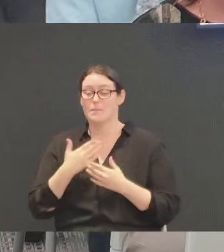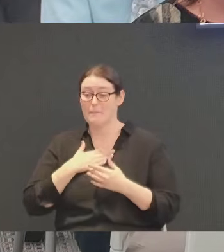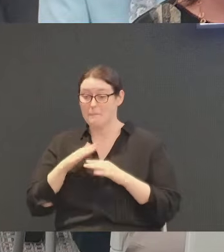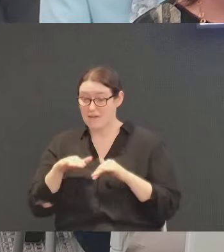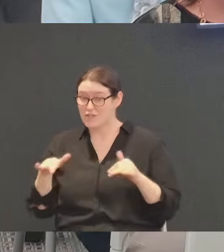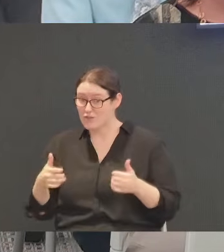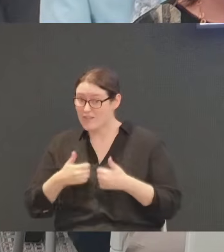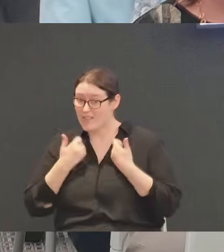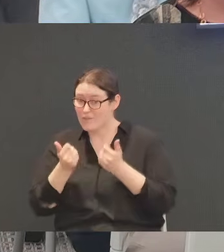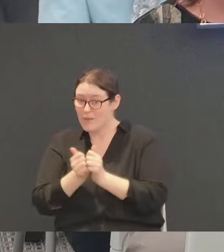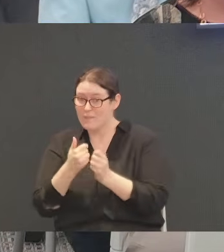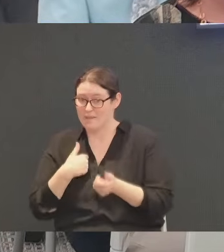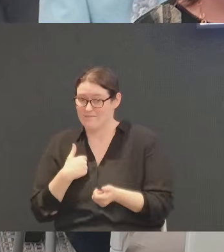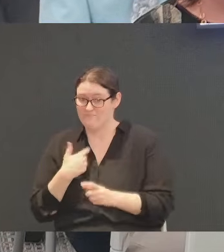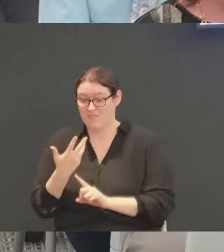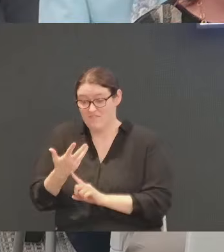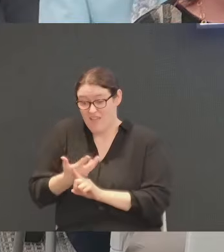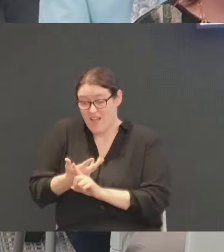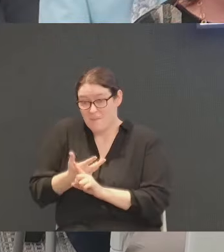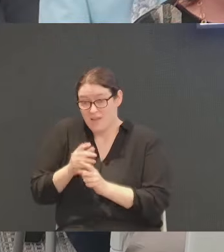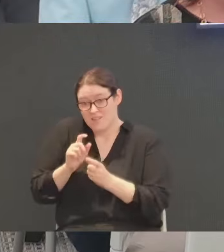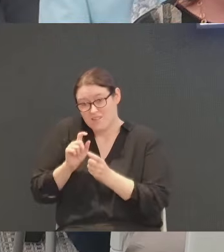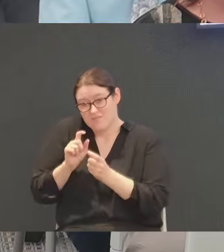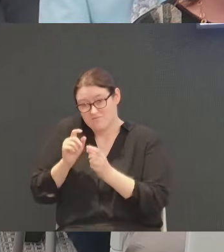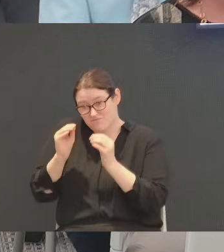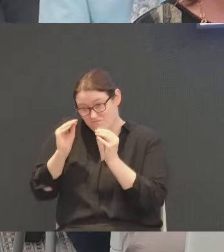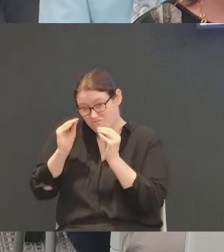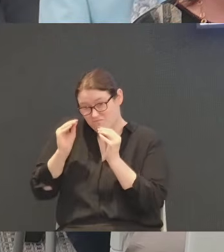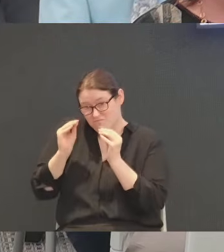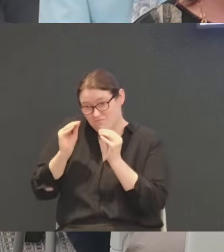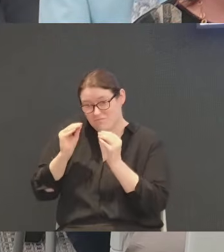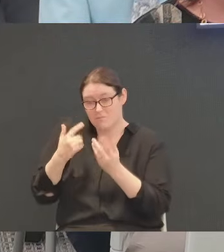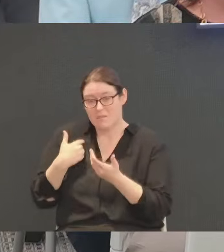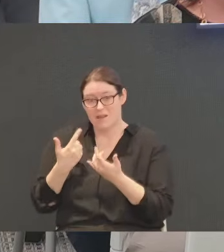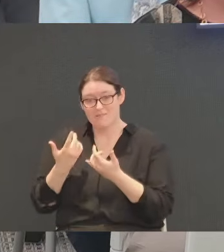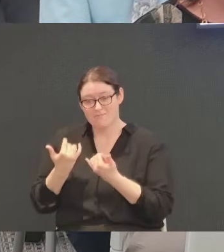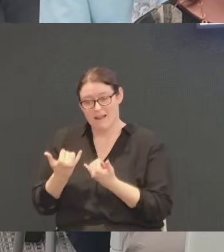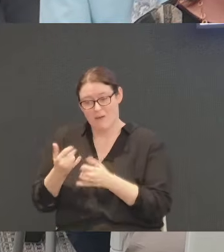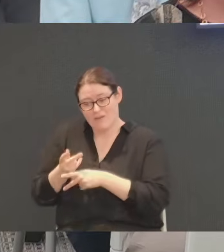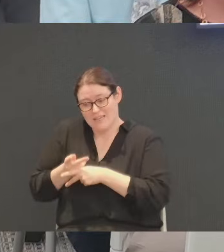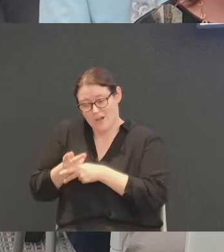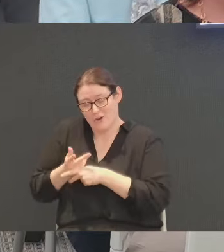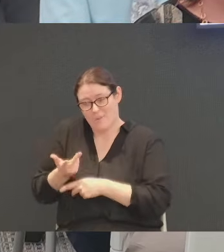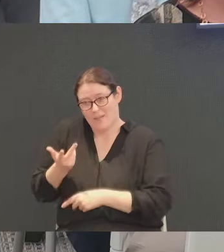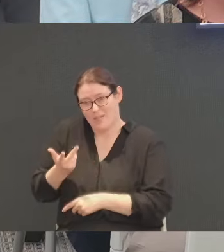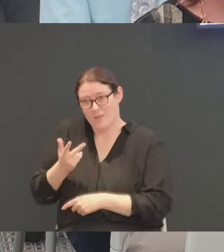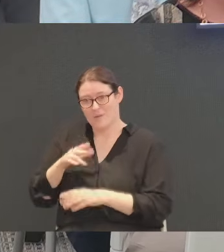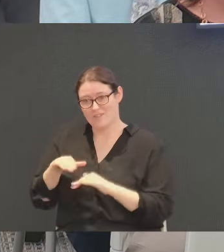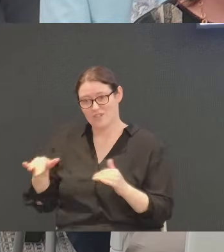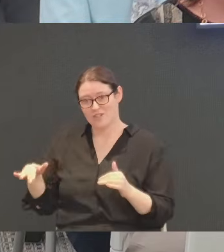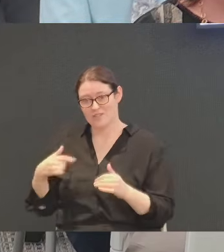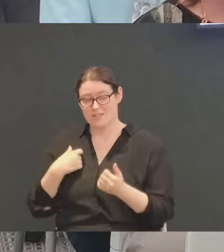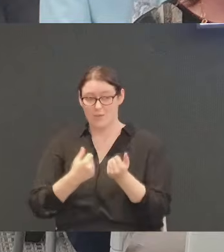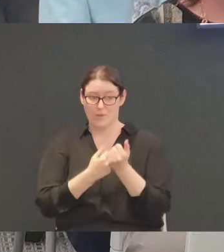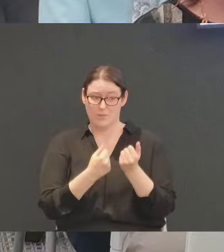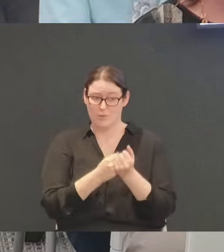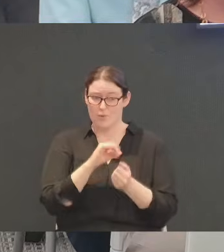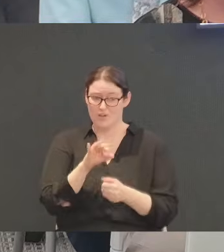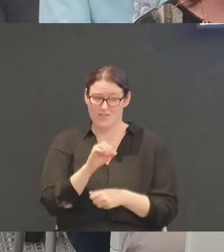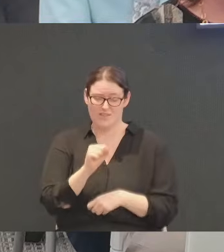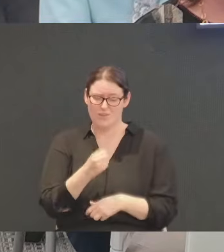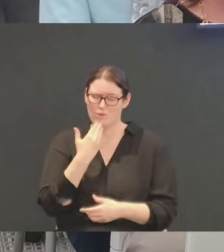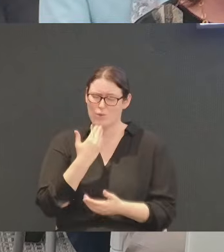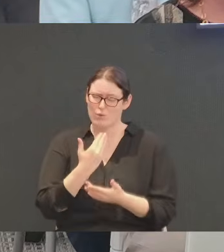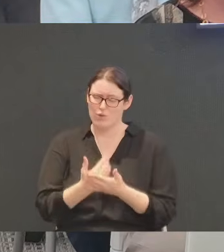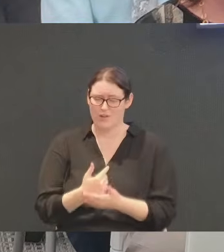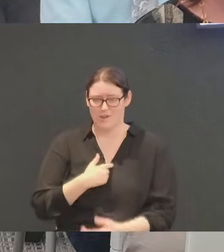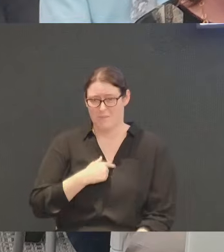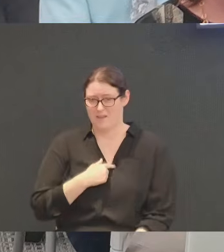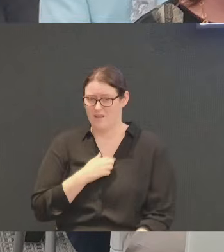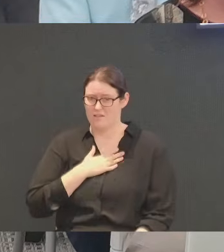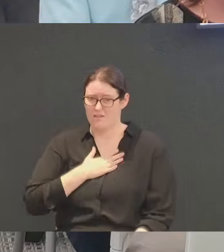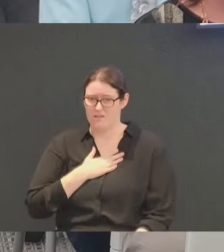took five months. So, I do have my children. Um, I support JFS. They was good to me. Um, everybody